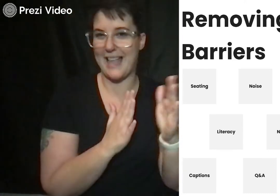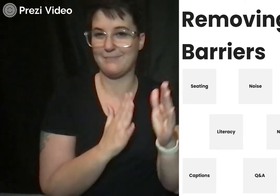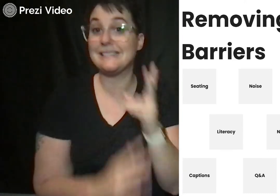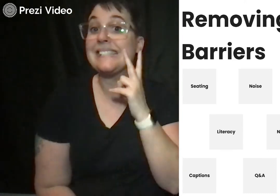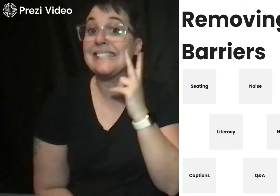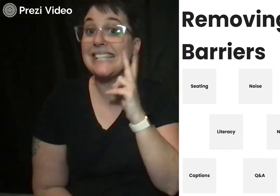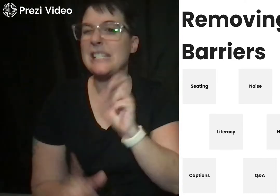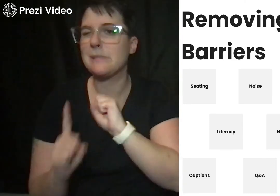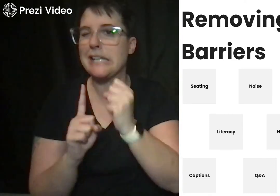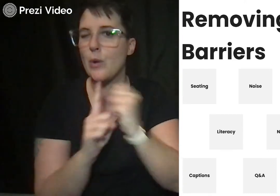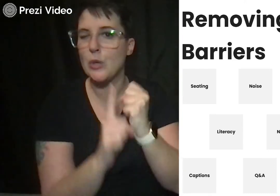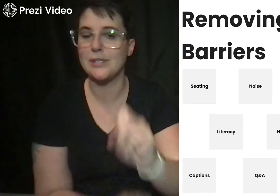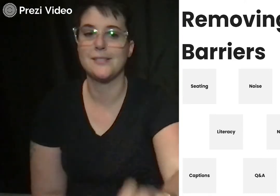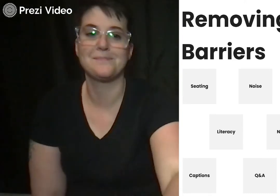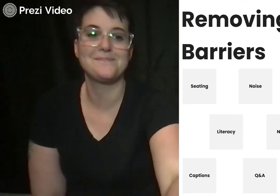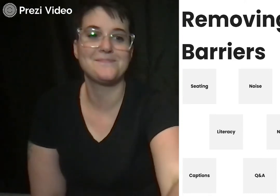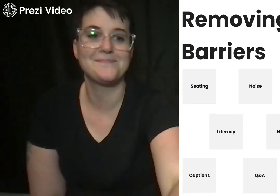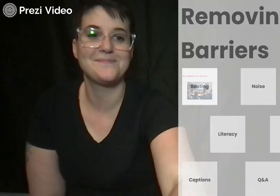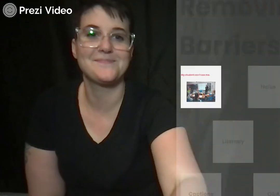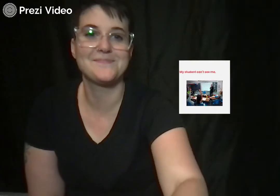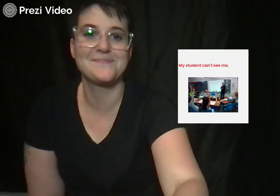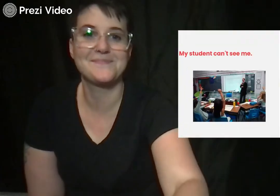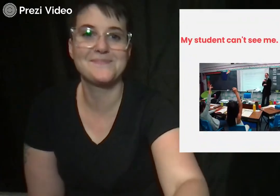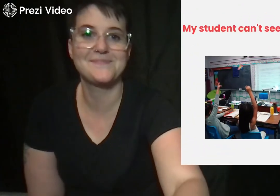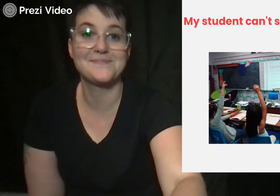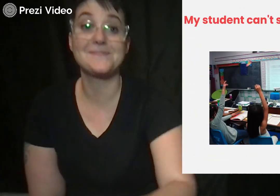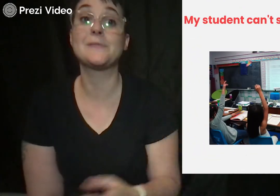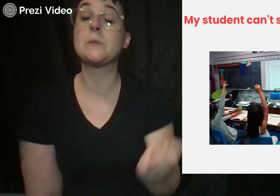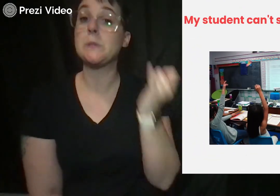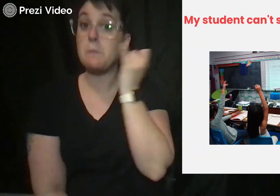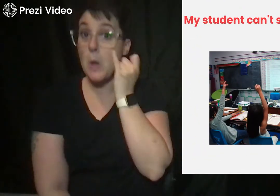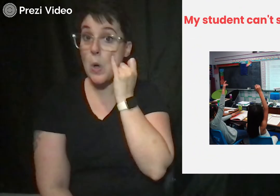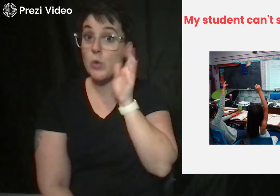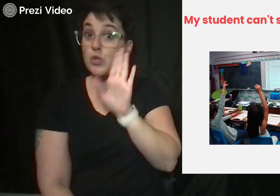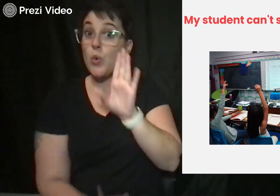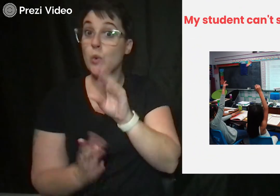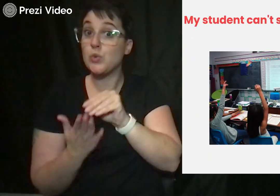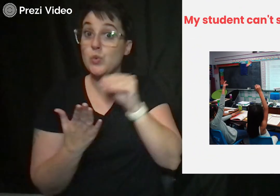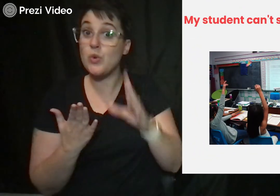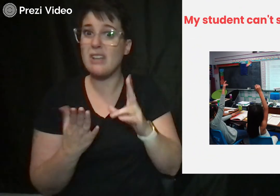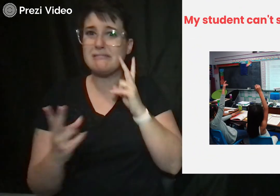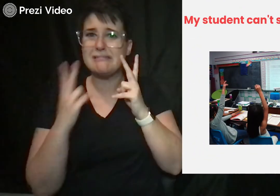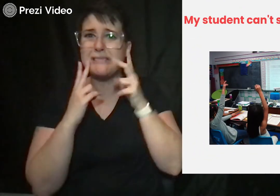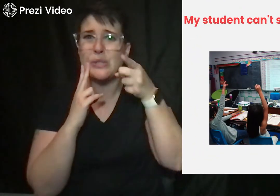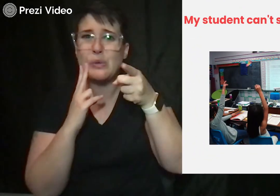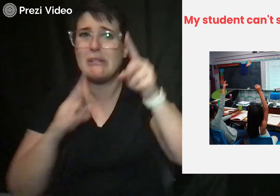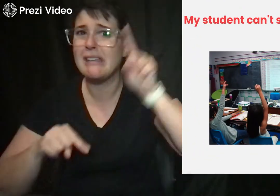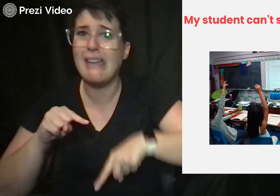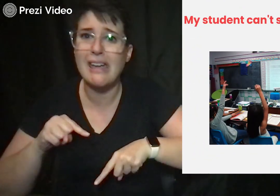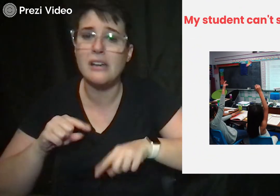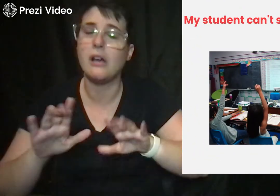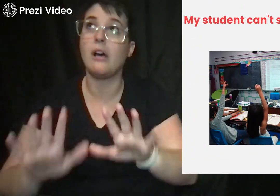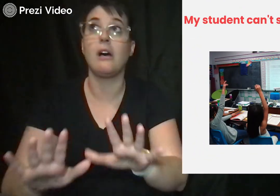Let’s examine some scenarios. Suppose your student can’t see you.